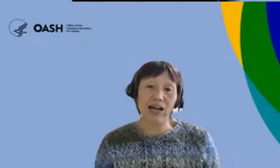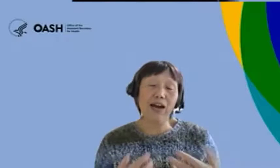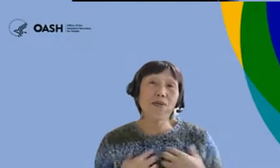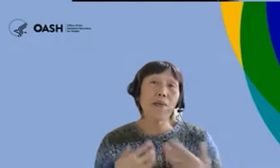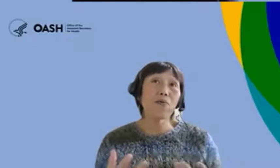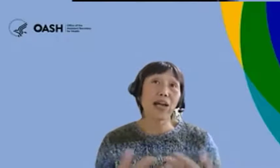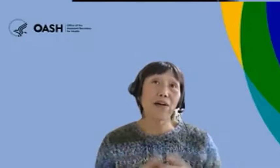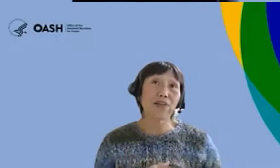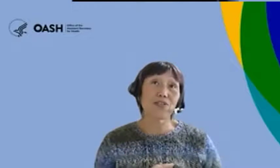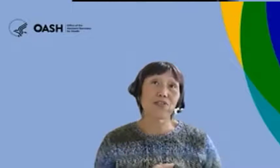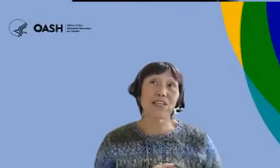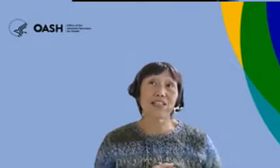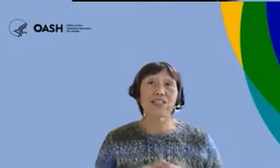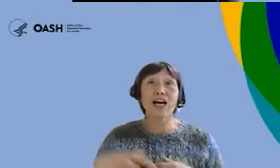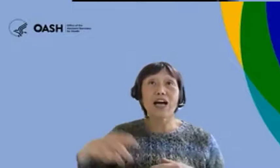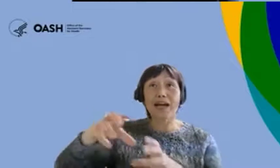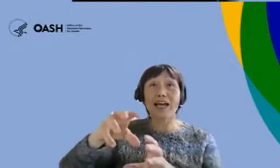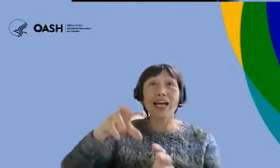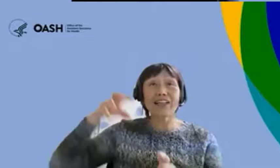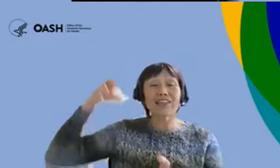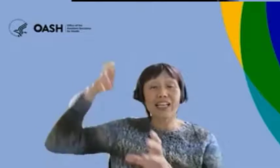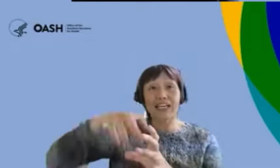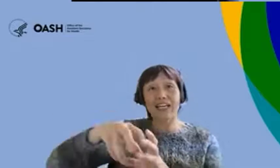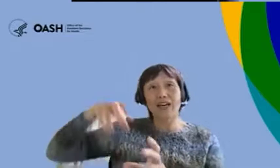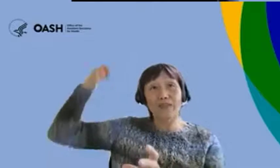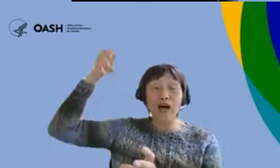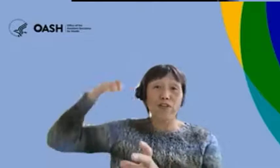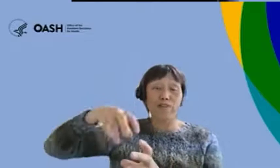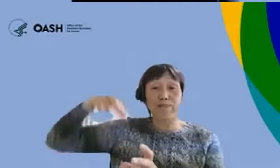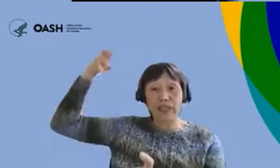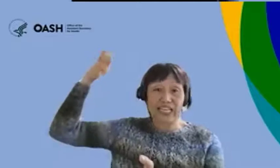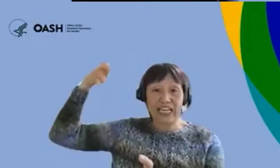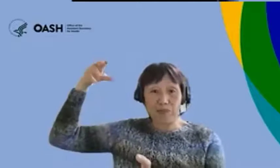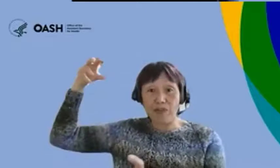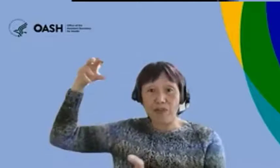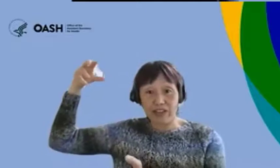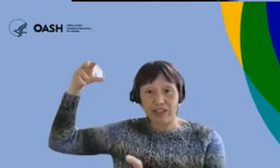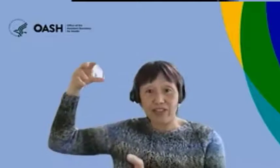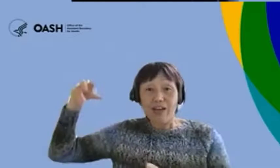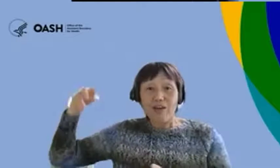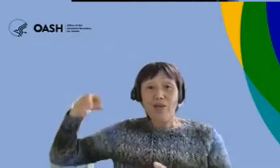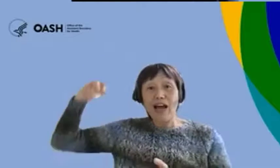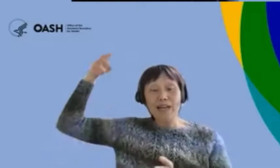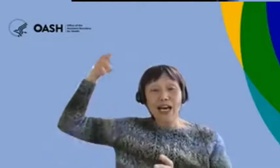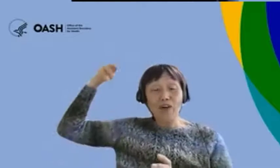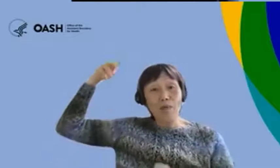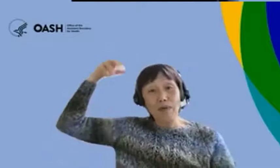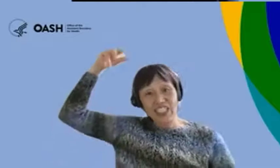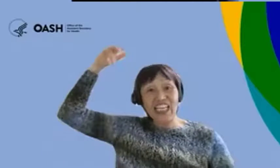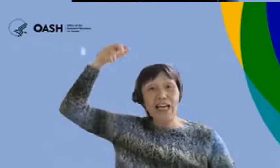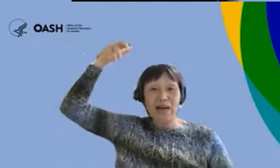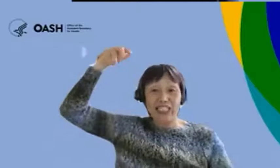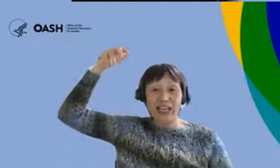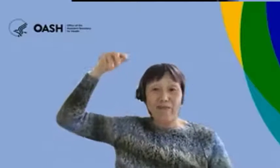and I remember when I was doing it at a time, I had this kind of like out of body experience, where I'm kind of almost seeing myself